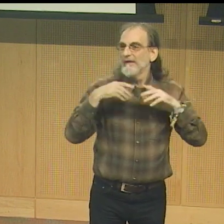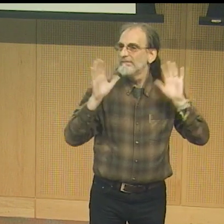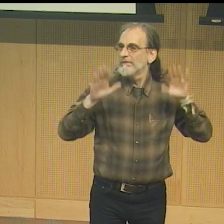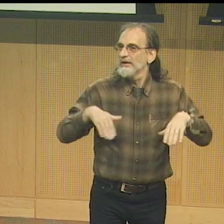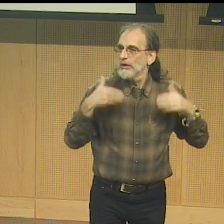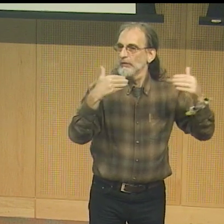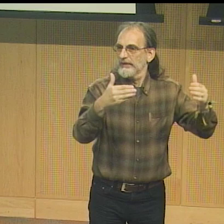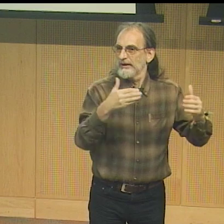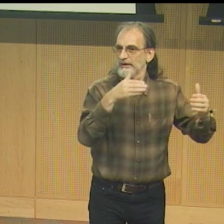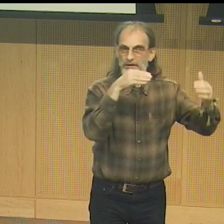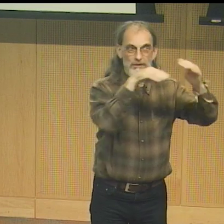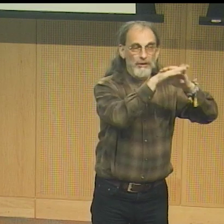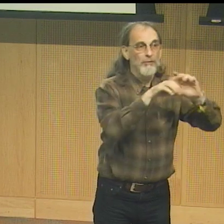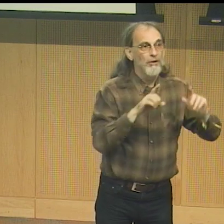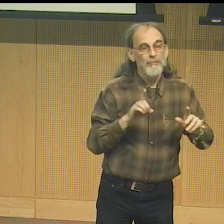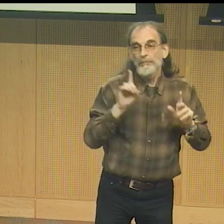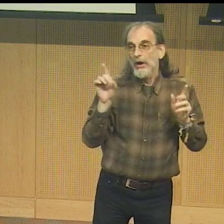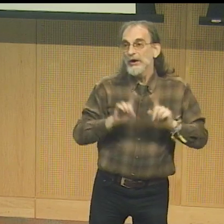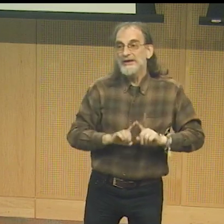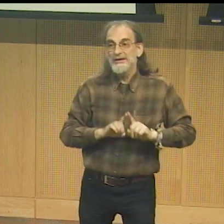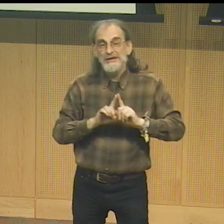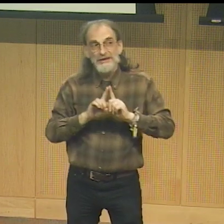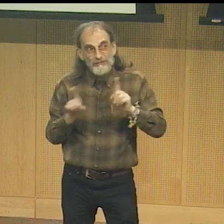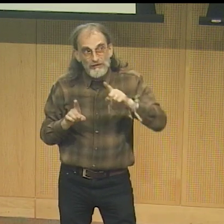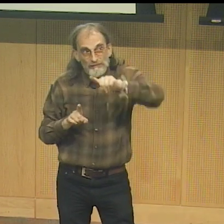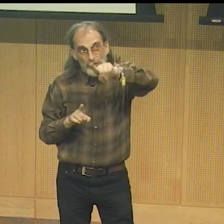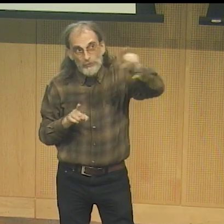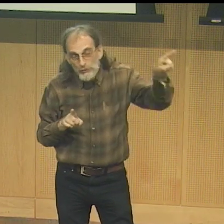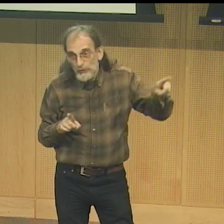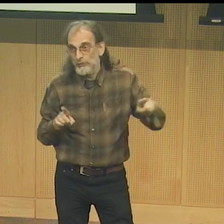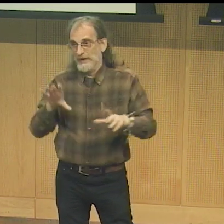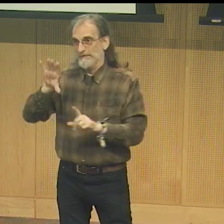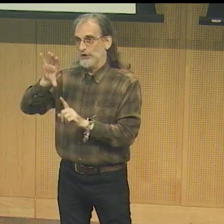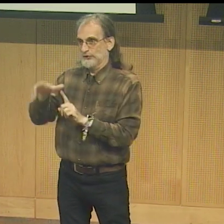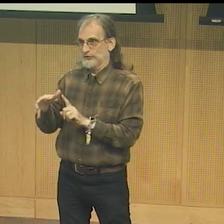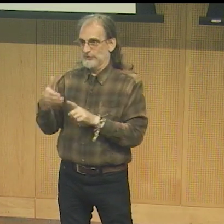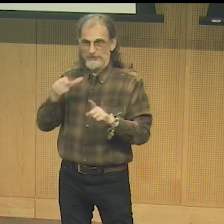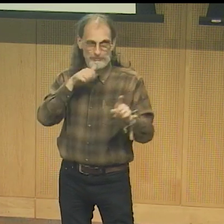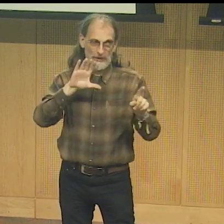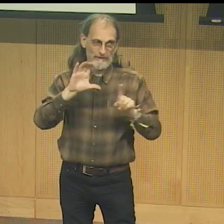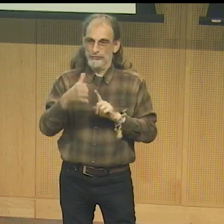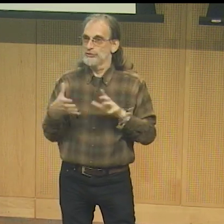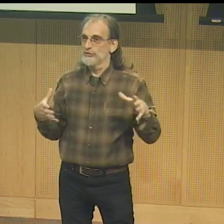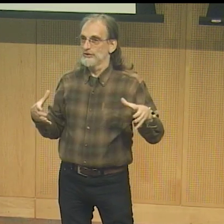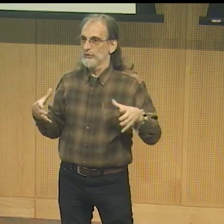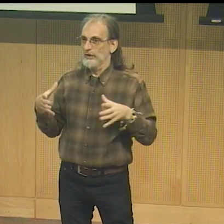through legislation. But he also had a community group that was focusing on their own needs at the same time.